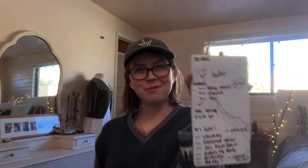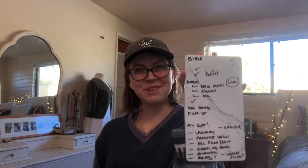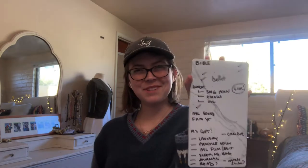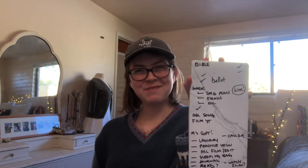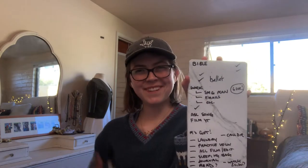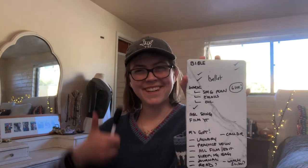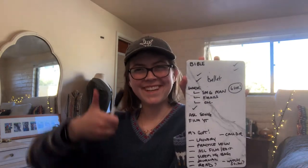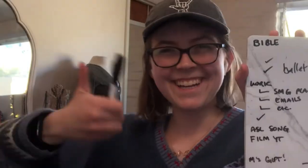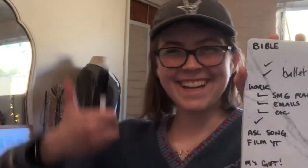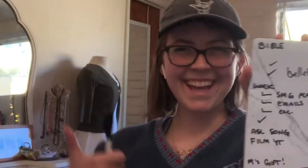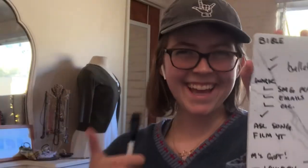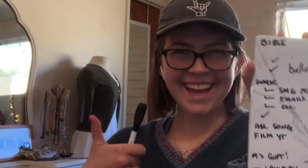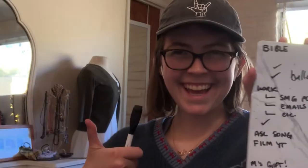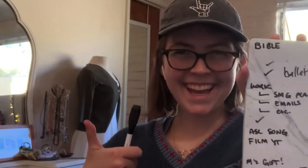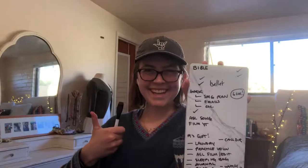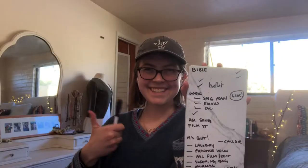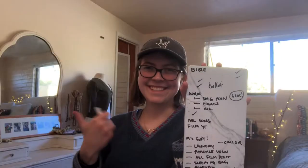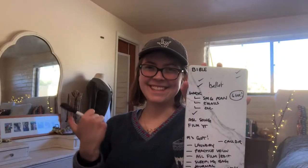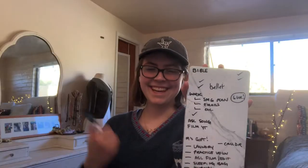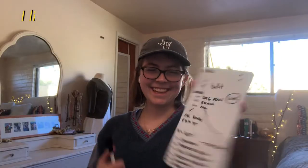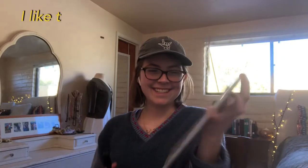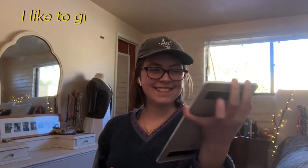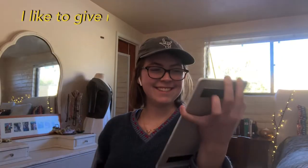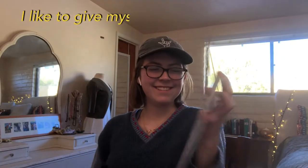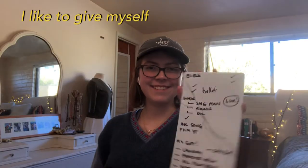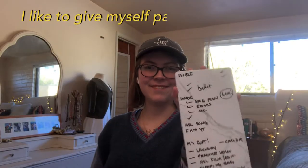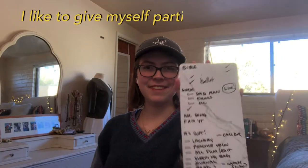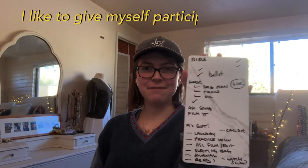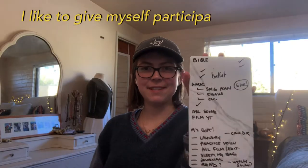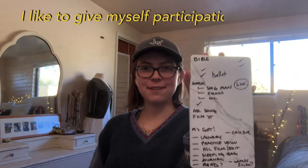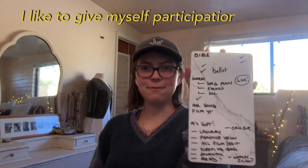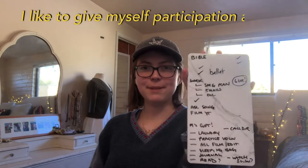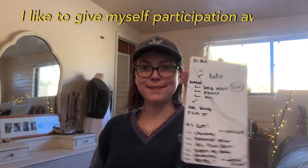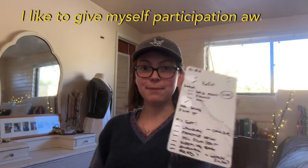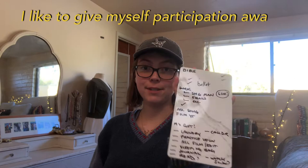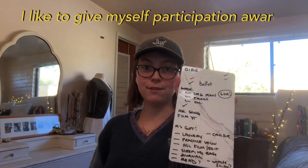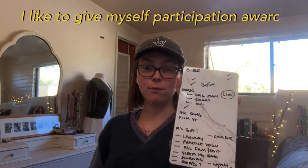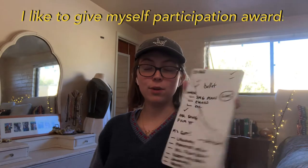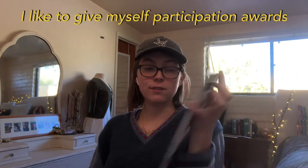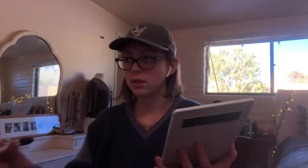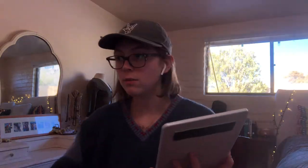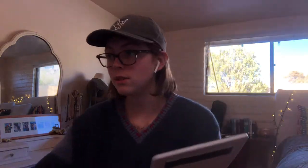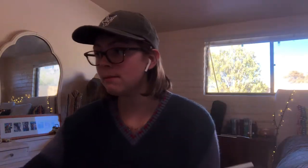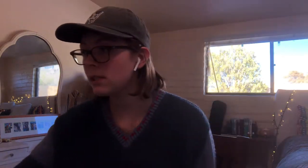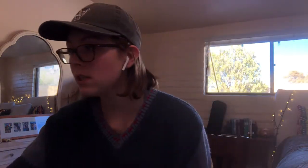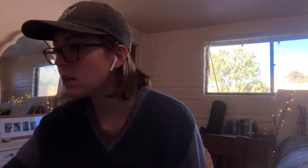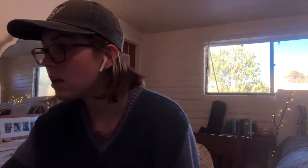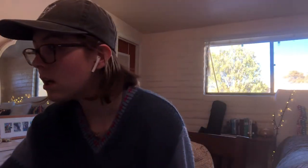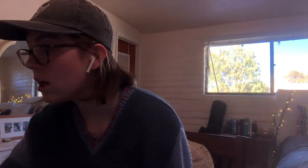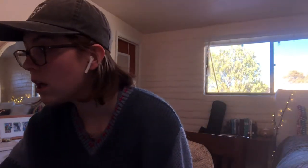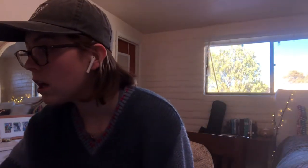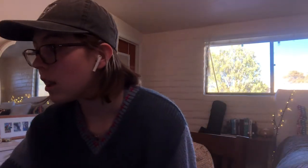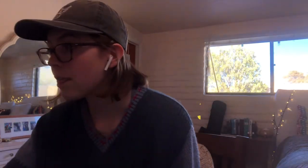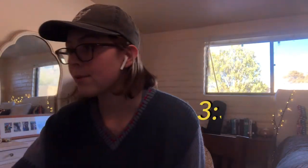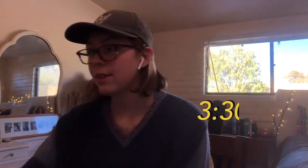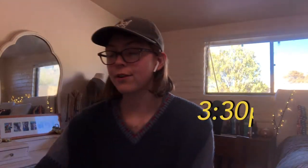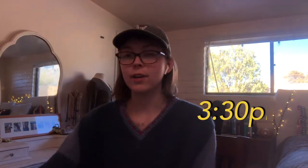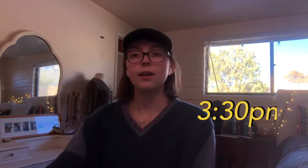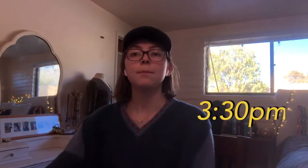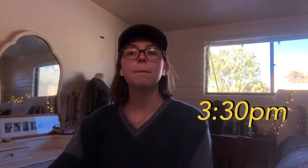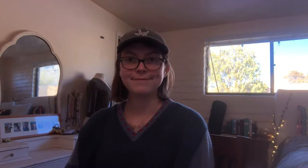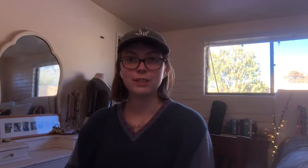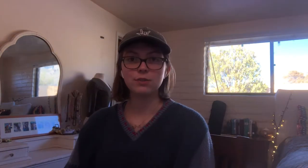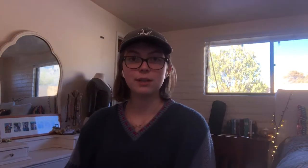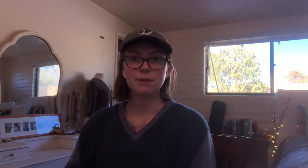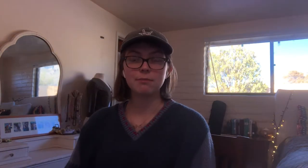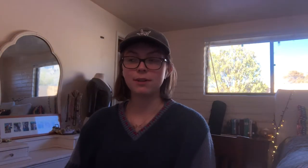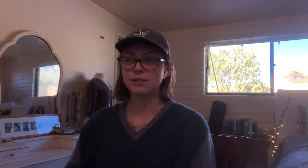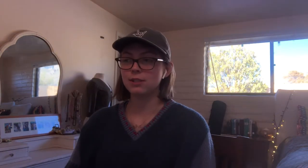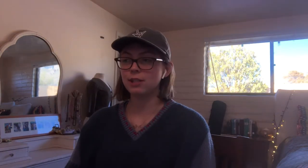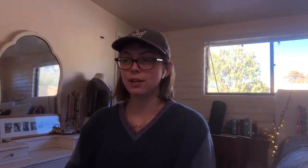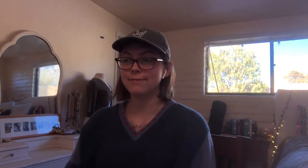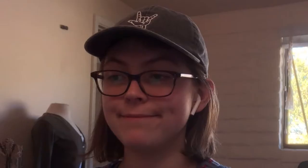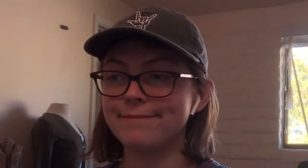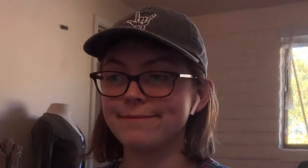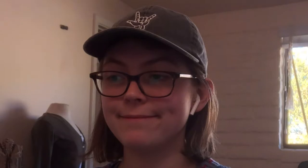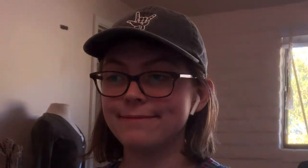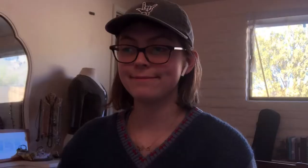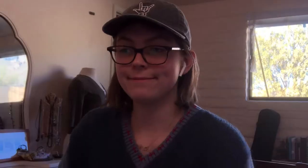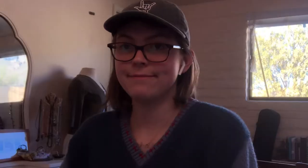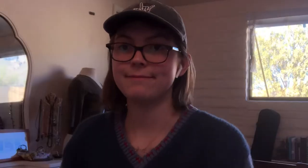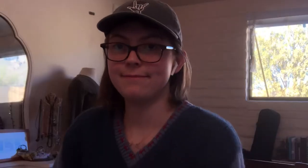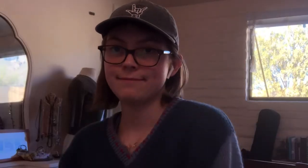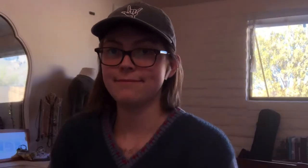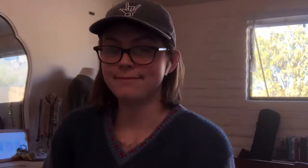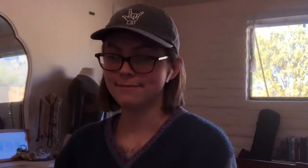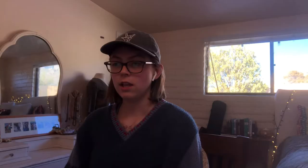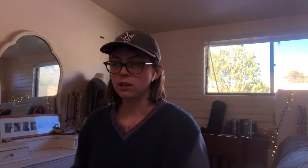is it 3 30 it's no time like the presents start